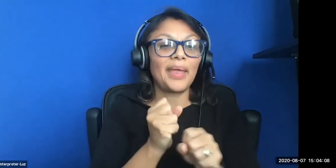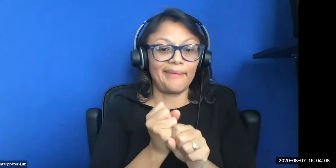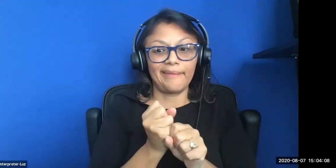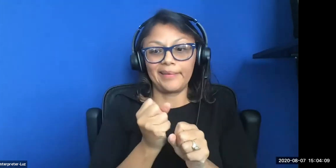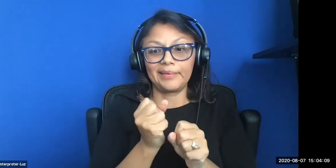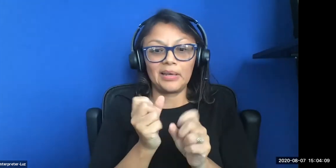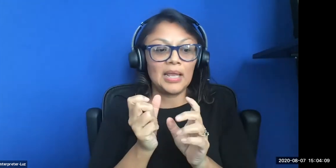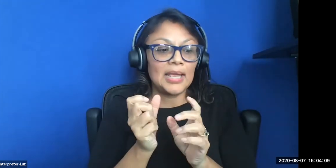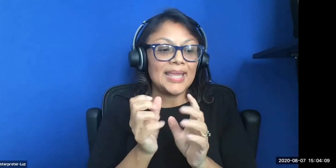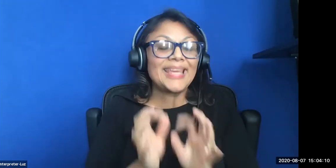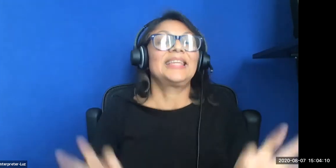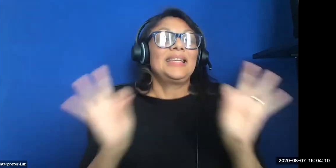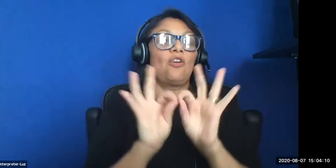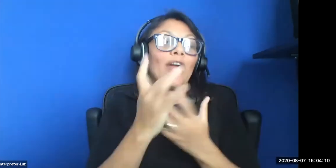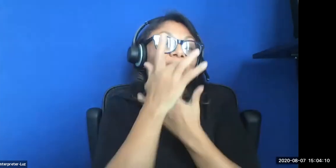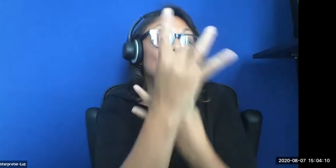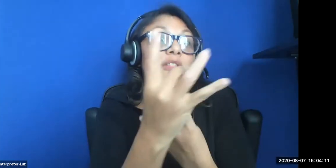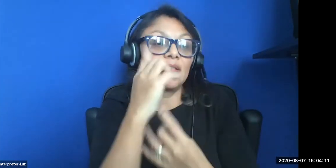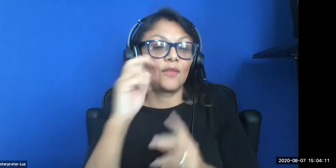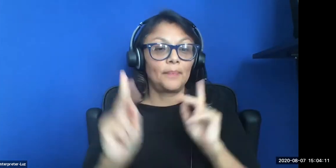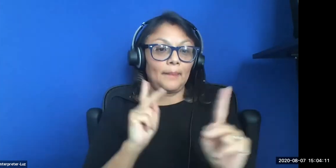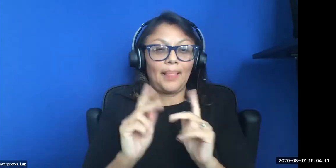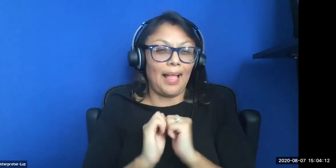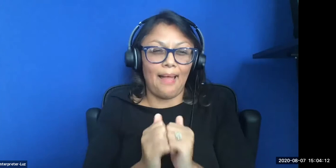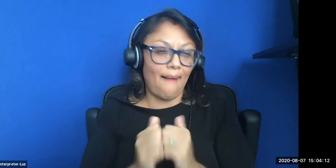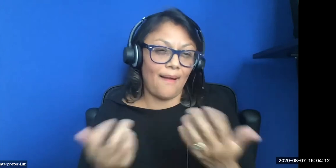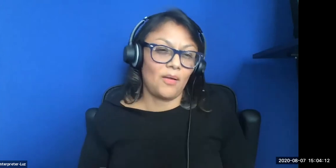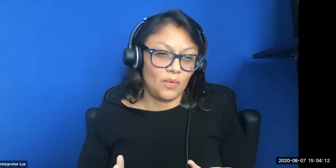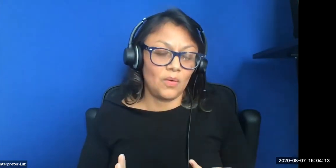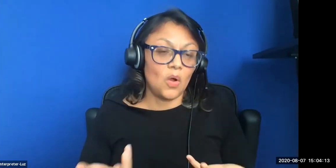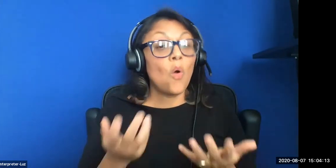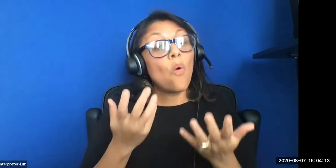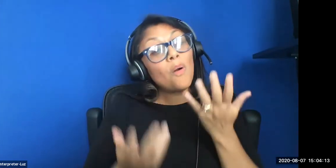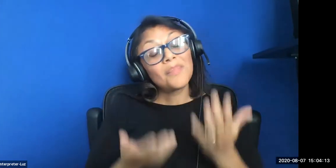Channelle Charest: And also give a lot of grace for this time, like maybe we don't accomplish as much as we thought we would